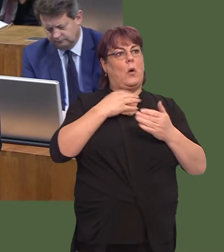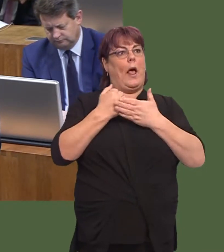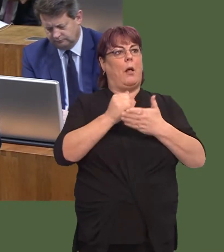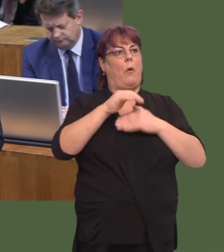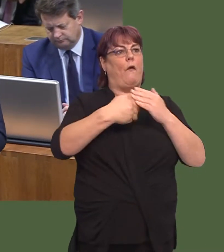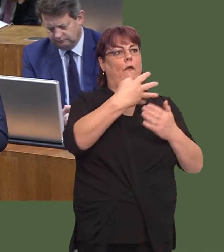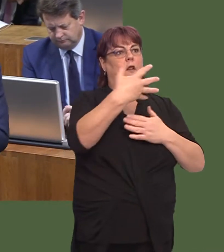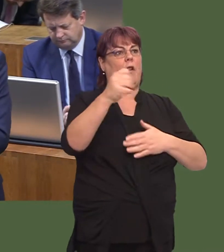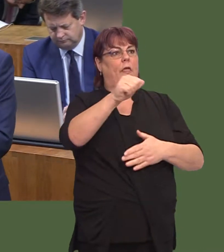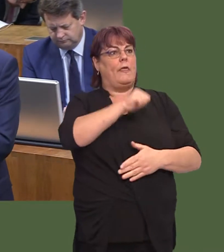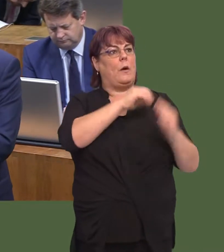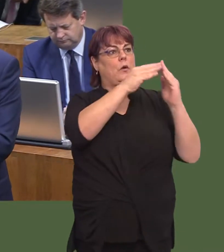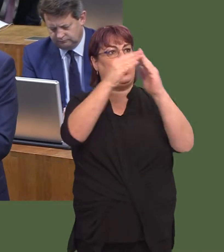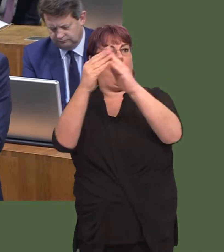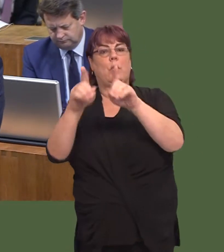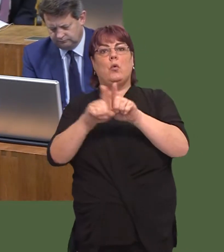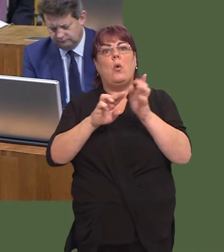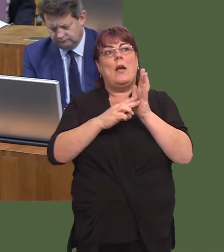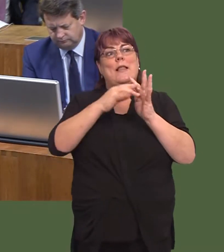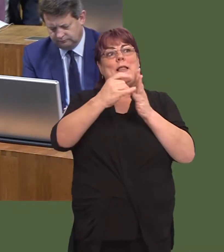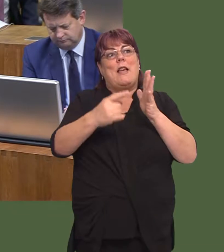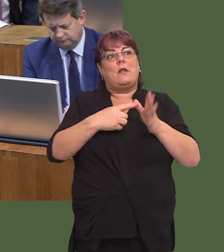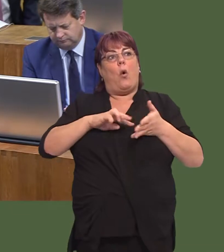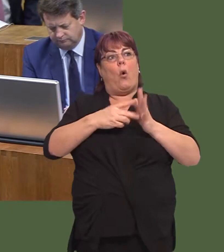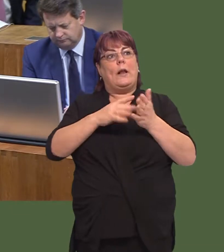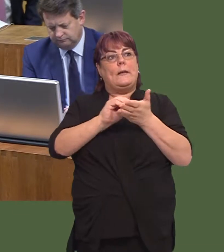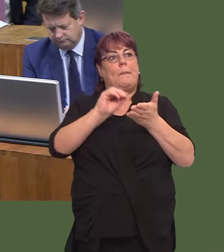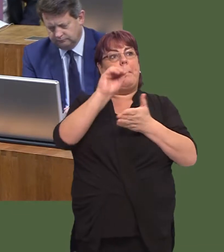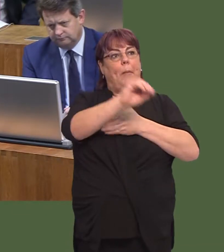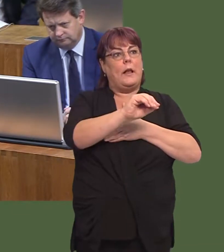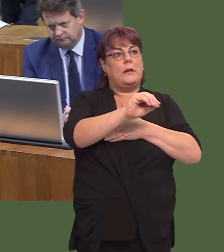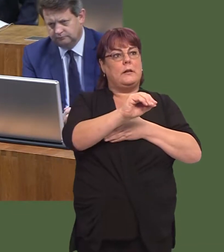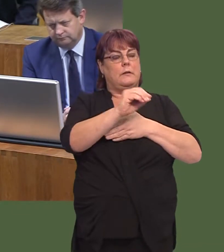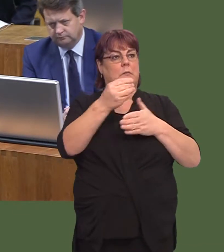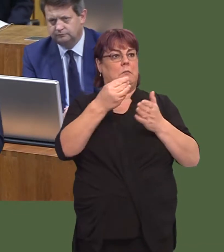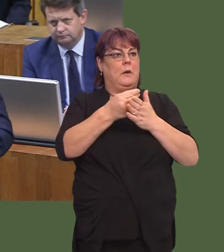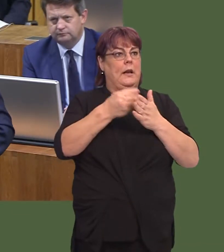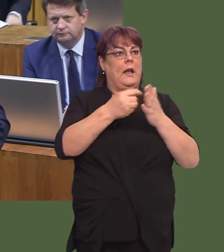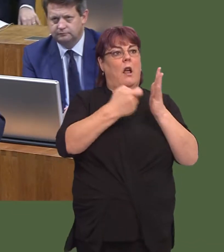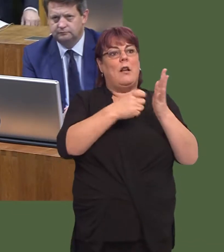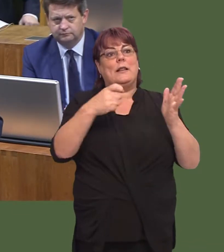Since 2012, Nest has spent over £9 million in the Rhondda Cynon Taf area installing energy efficiency measures to low-income households.